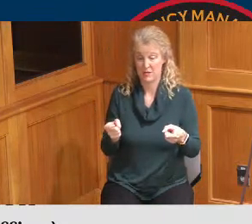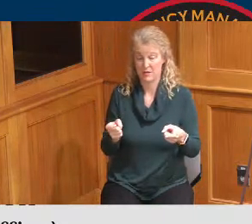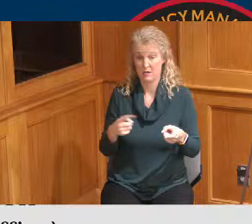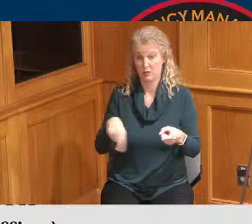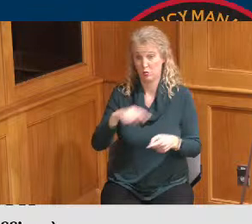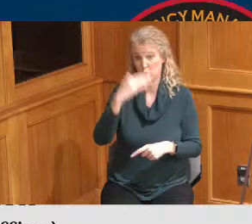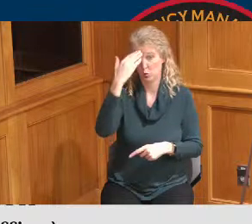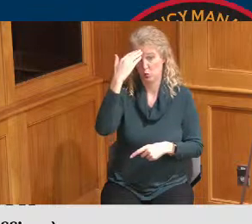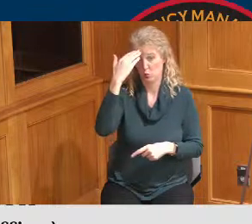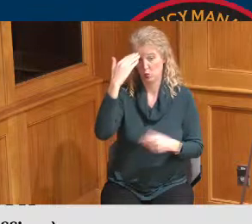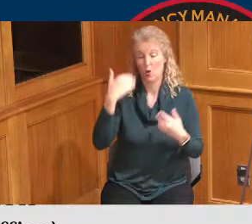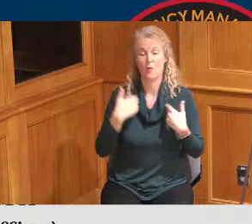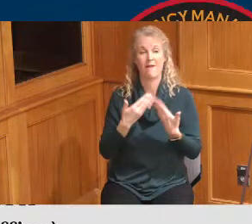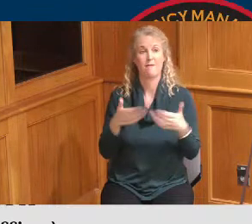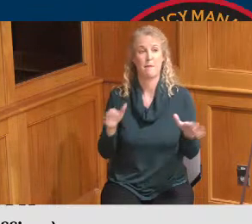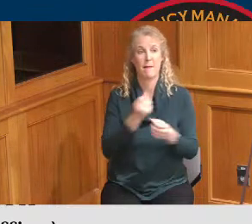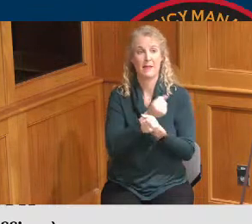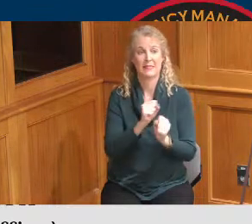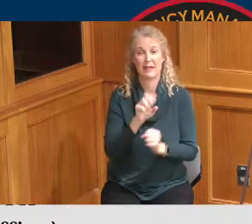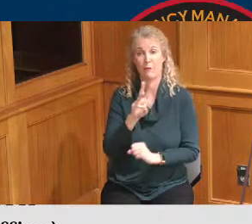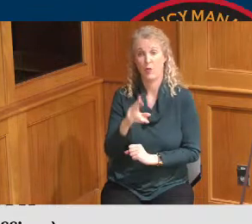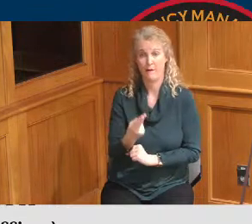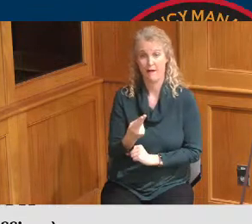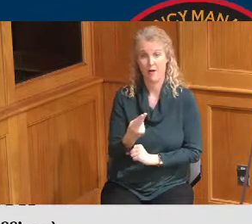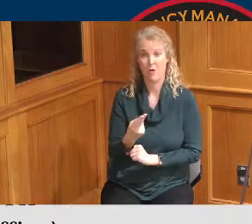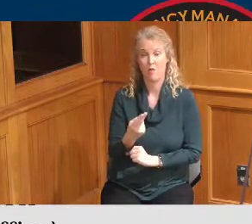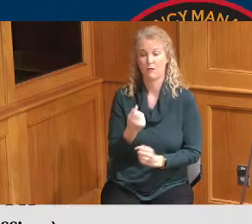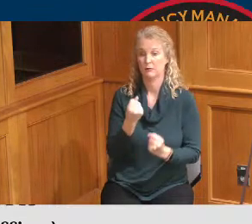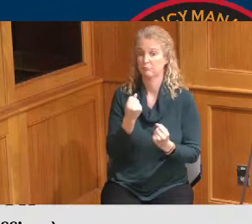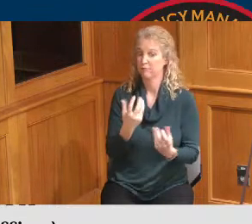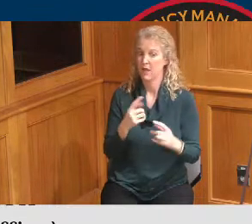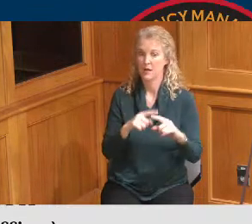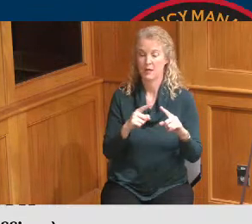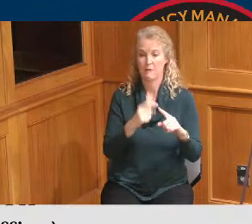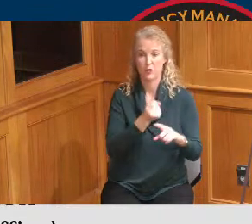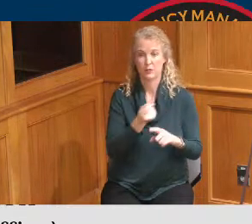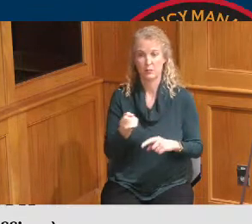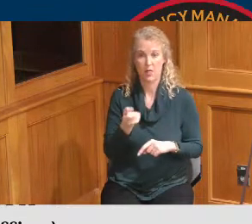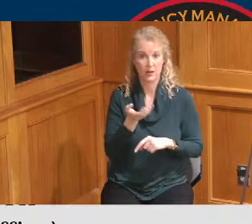have a public safety warehouse we have quite a few Disaster Response supplies and so we manage